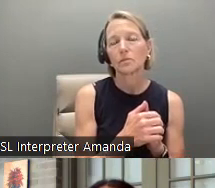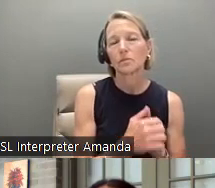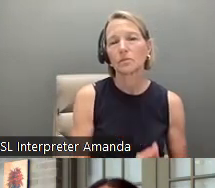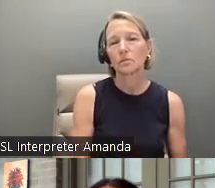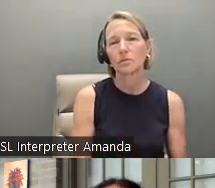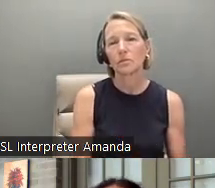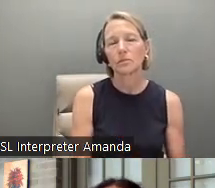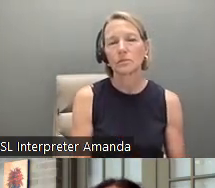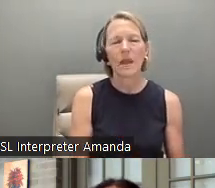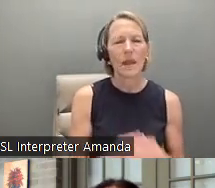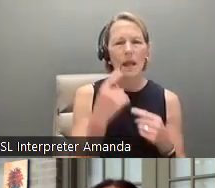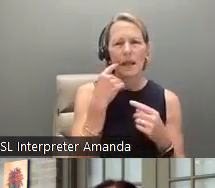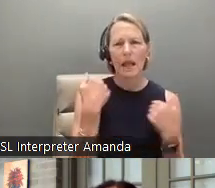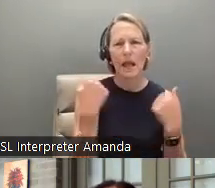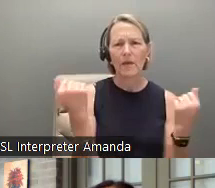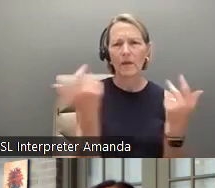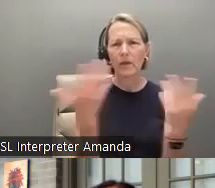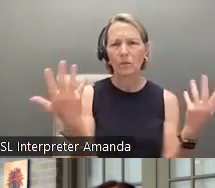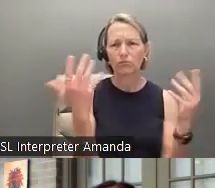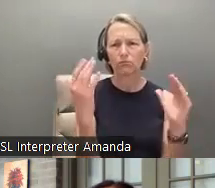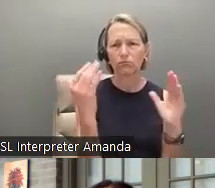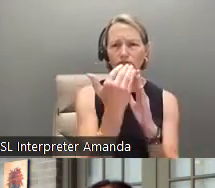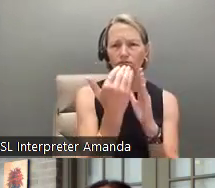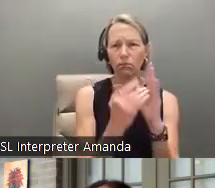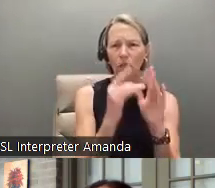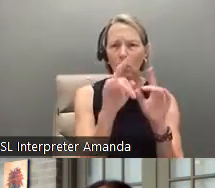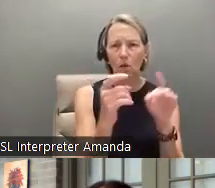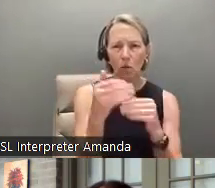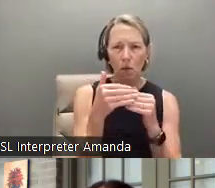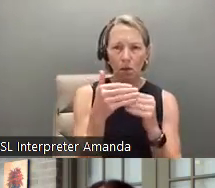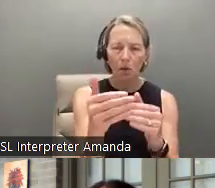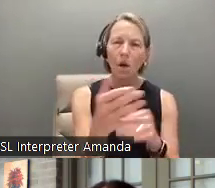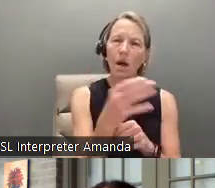and I think we have just about everyone on that poll so we can go ahead and stop that